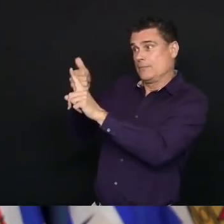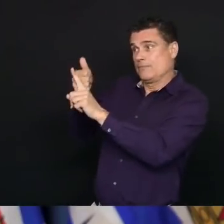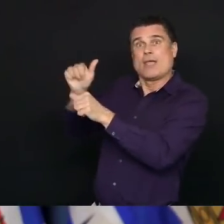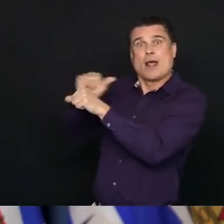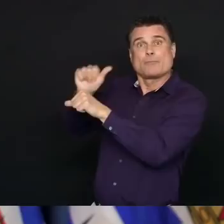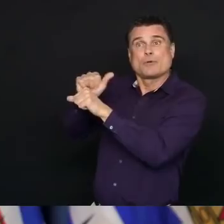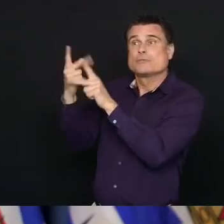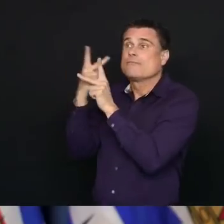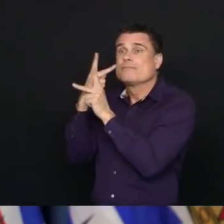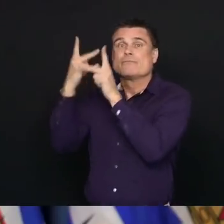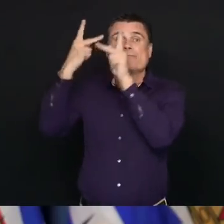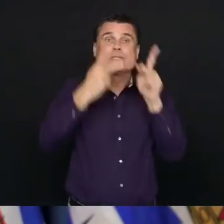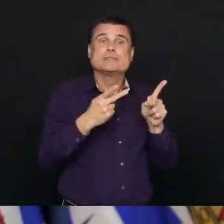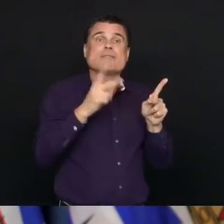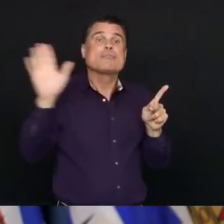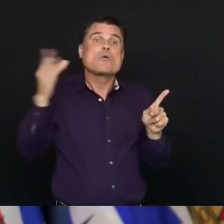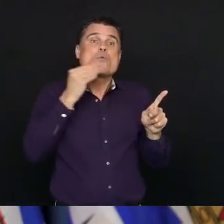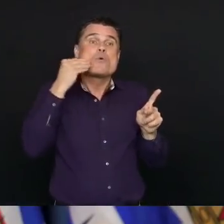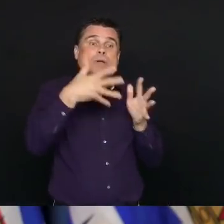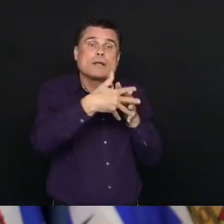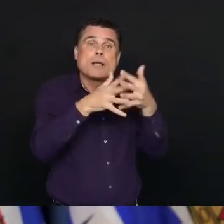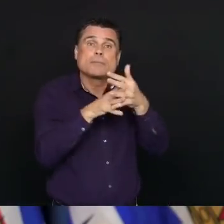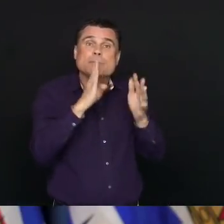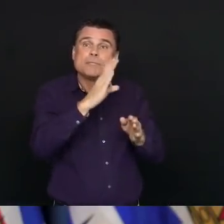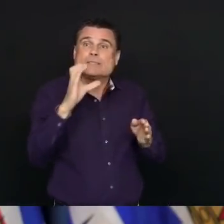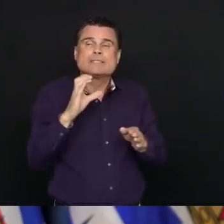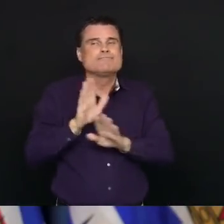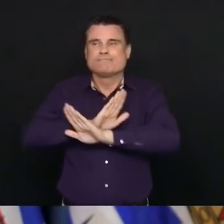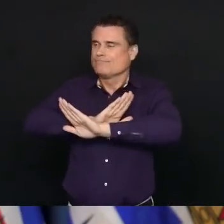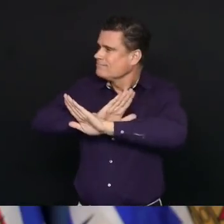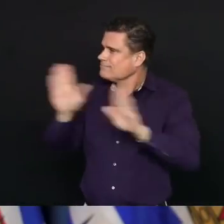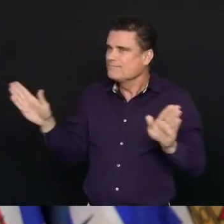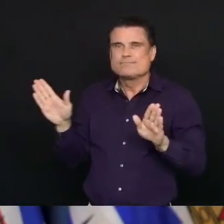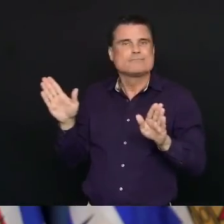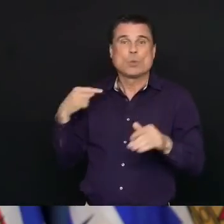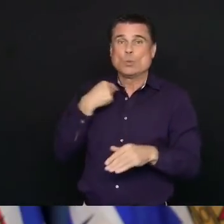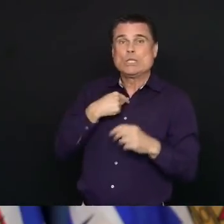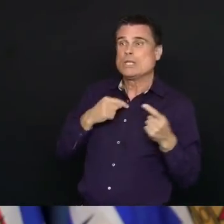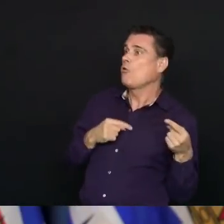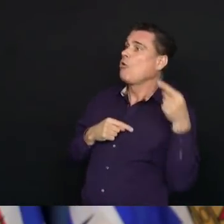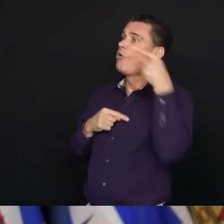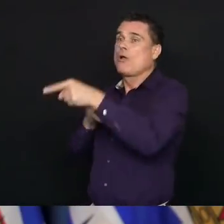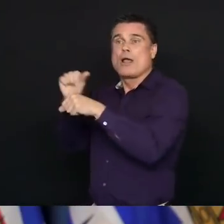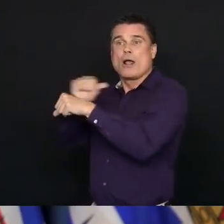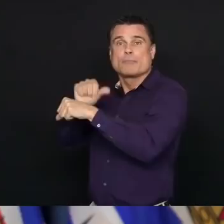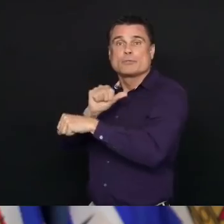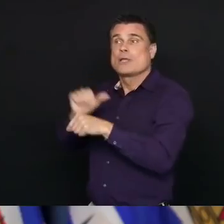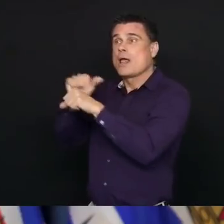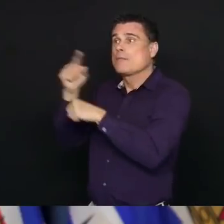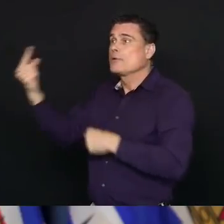Tyler , the minister of health. Said not to visit each other's provinces this weekend.